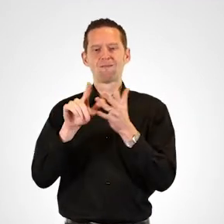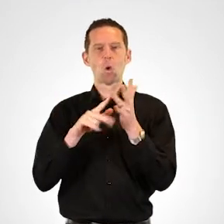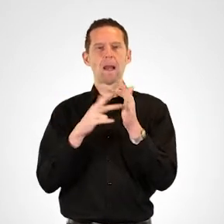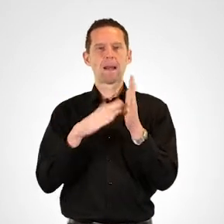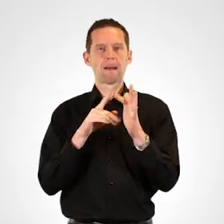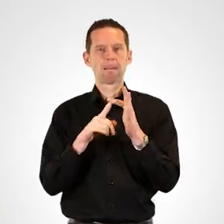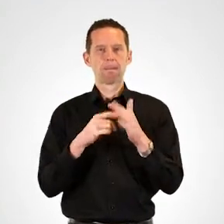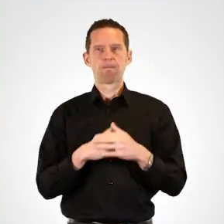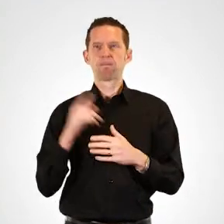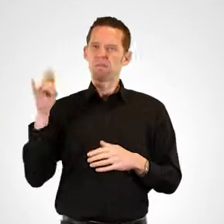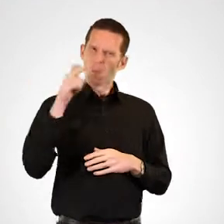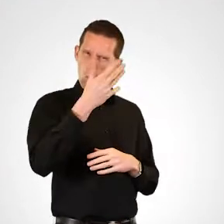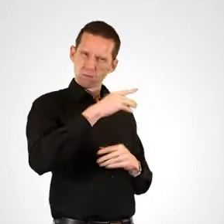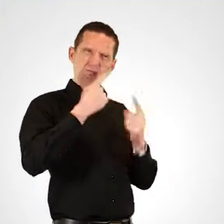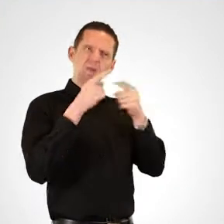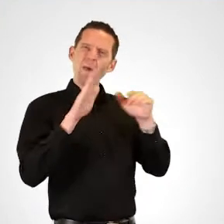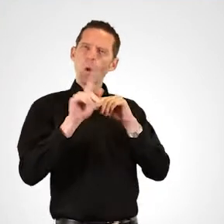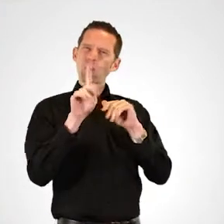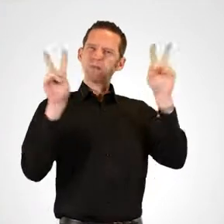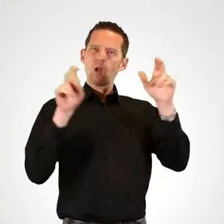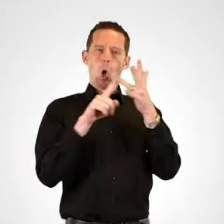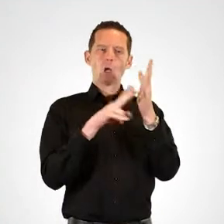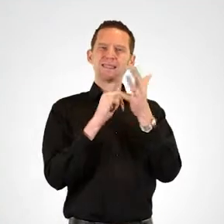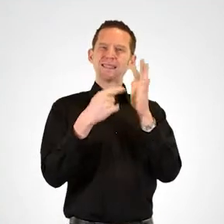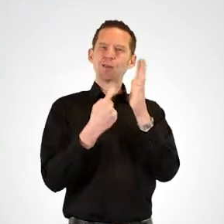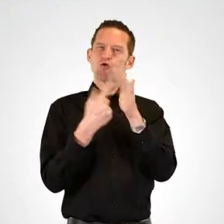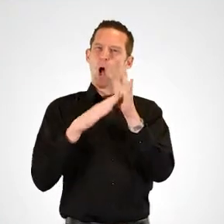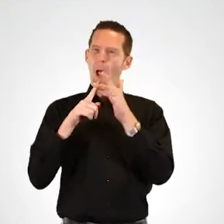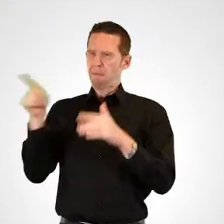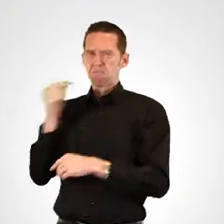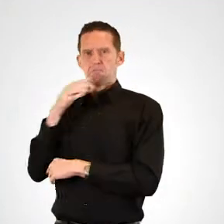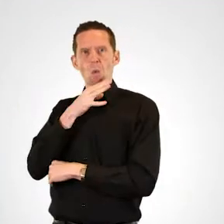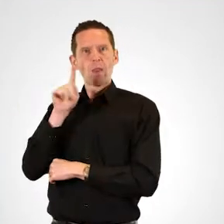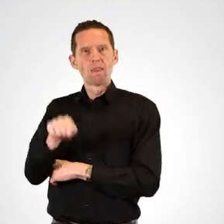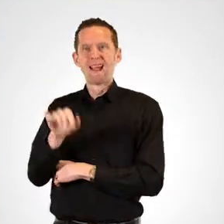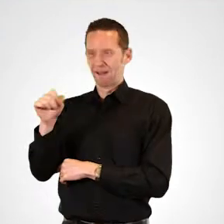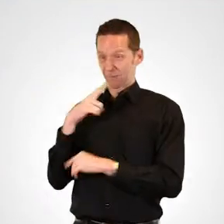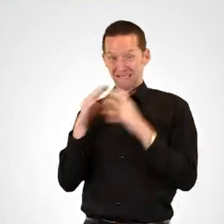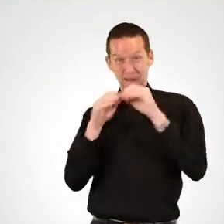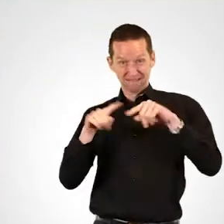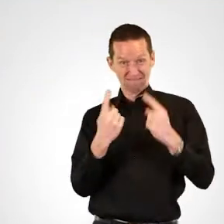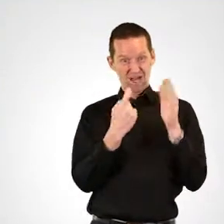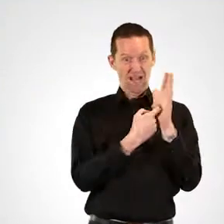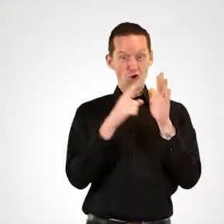Beverly, maybe you could say what "onset rime" is. I know that's sometimes confusing for people. Especially when rime is spelled R-I-M-E.